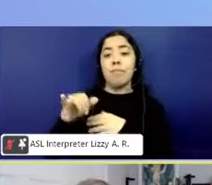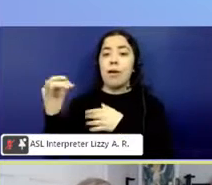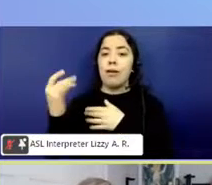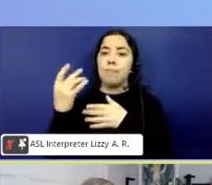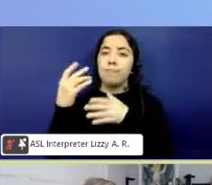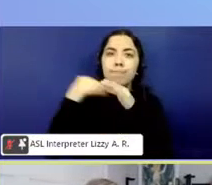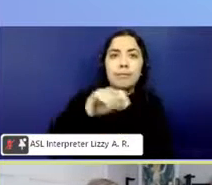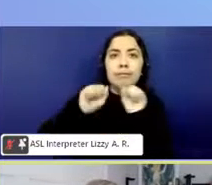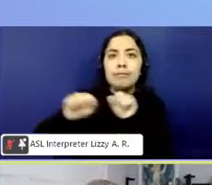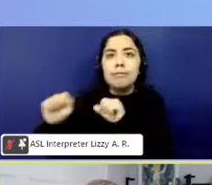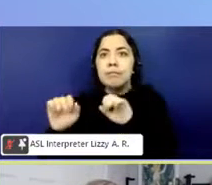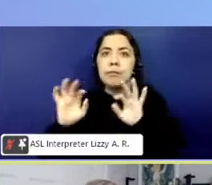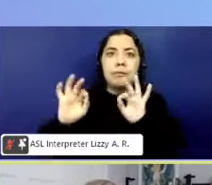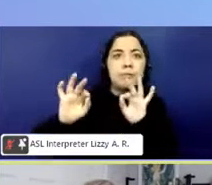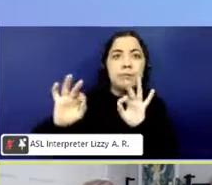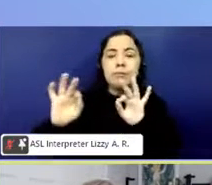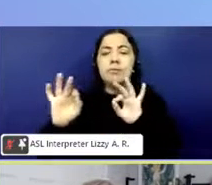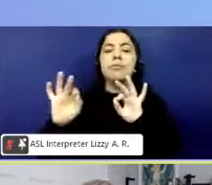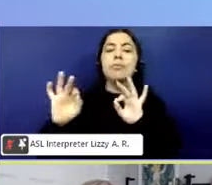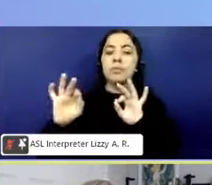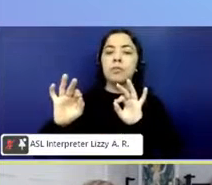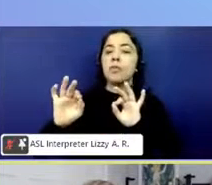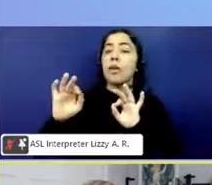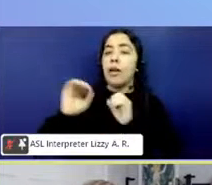and we have the responsibility for lowering those